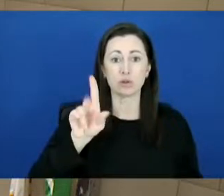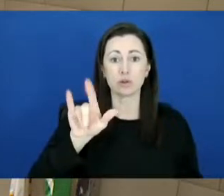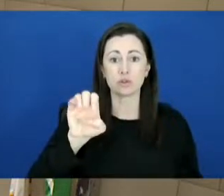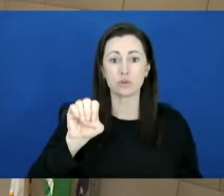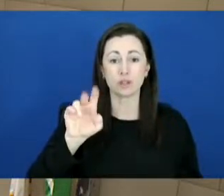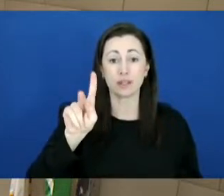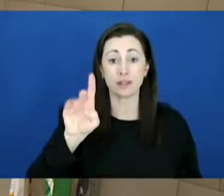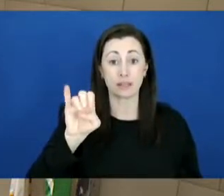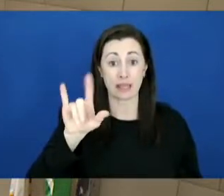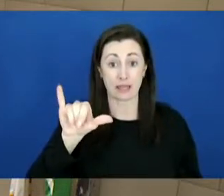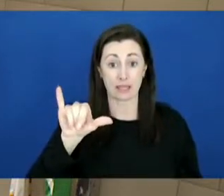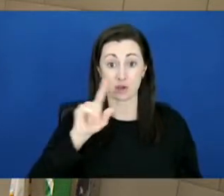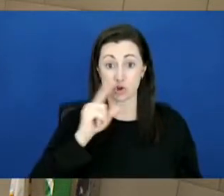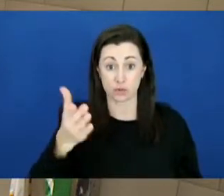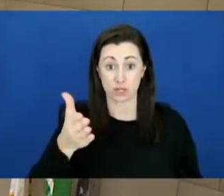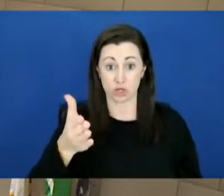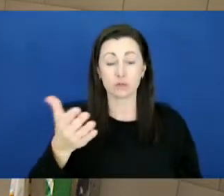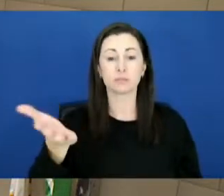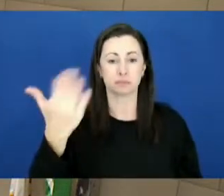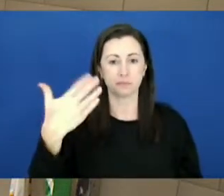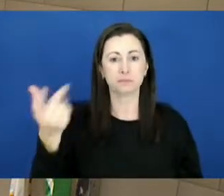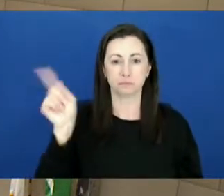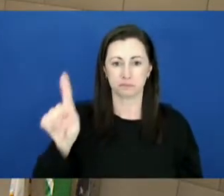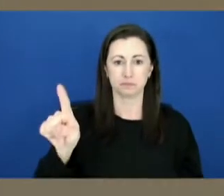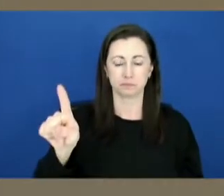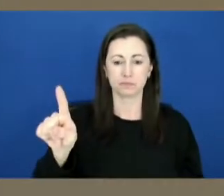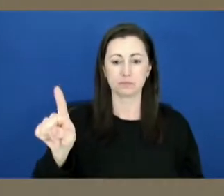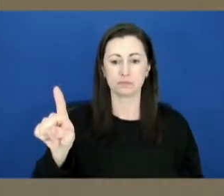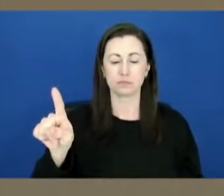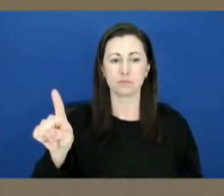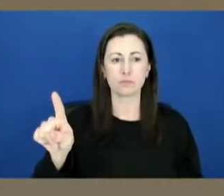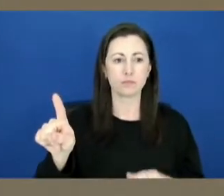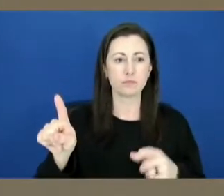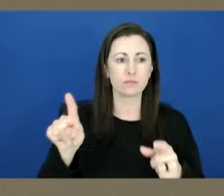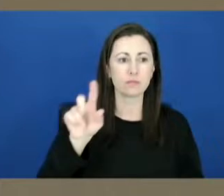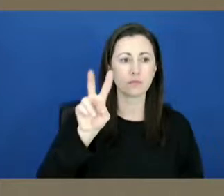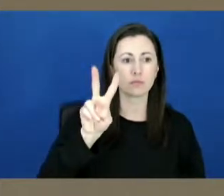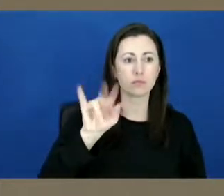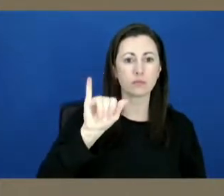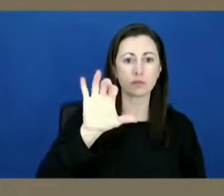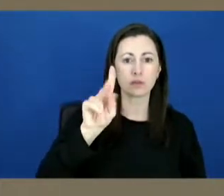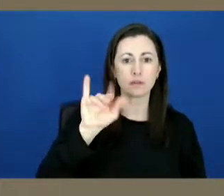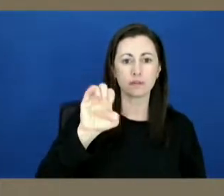SPEAKERS TONIGHT.